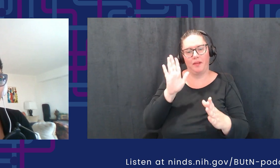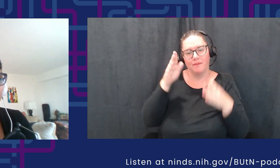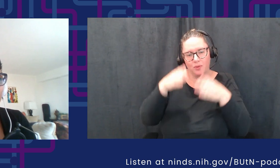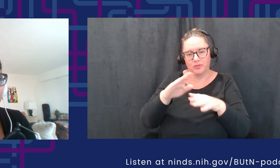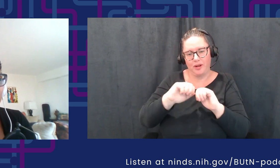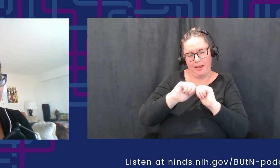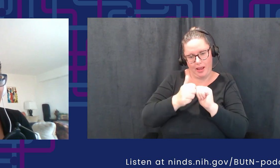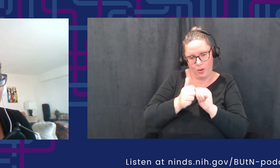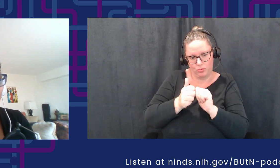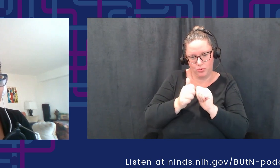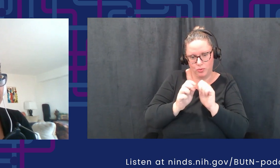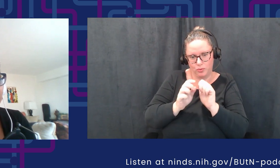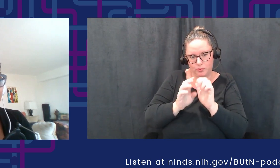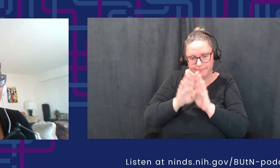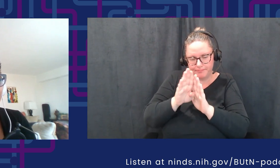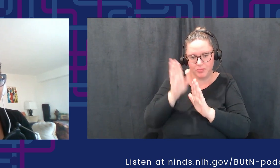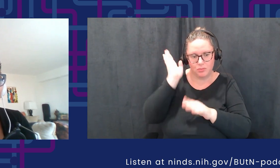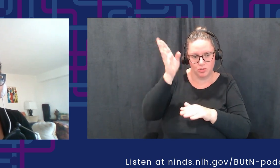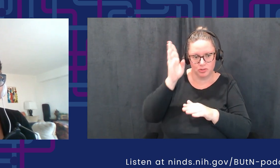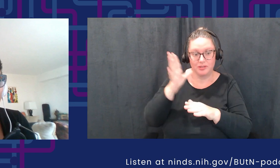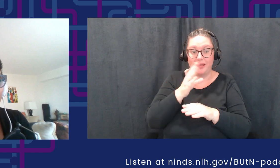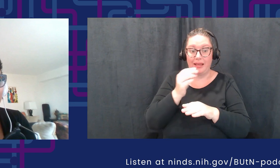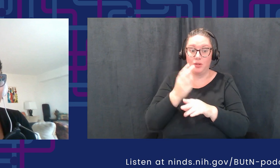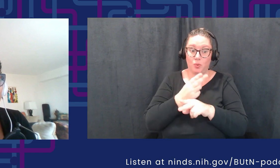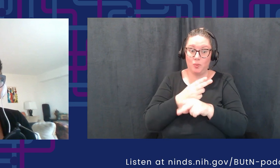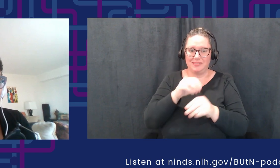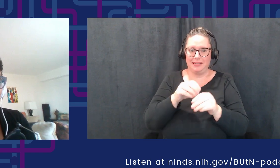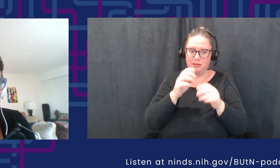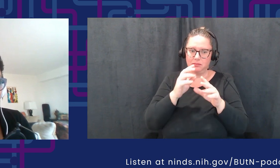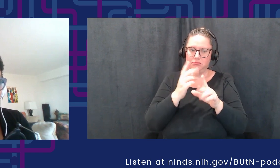which will focus on how presentations are used in traditional science